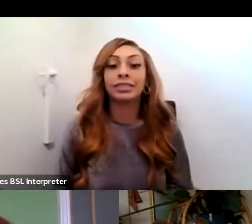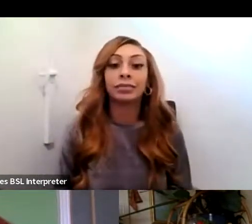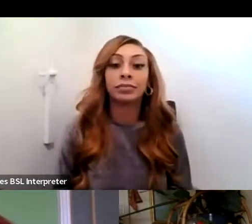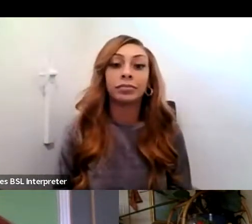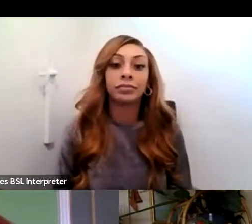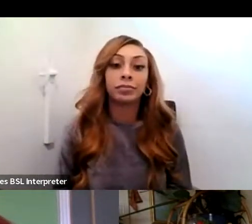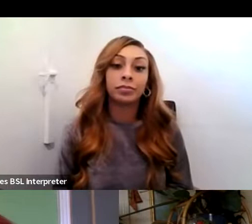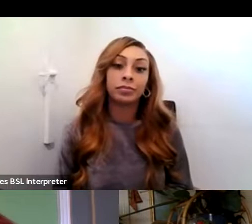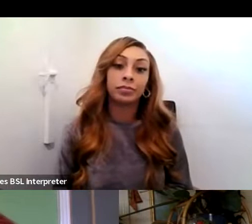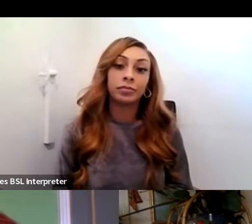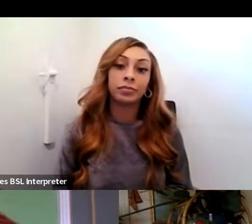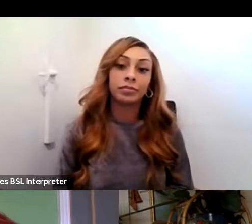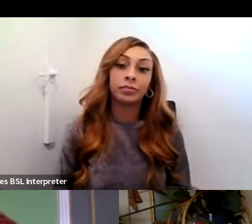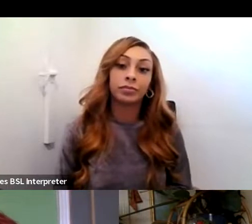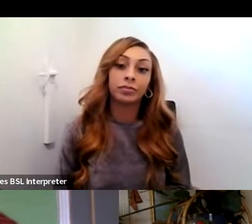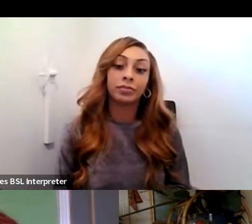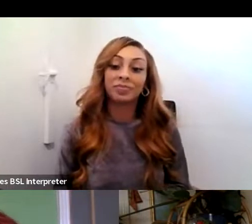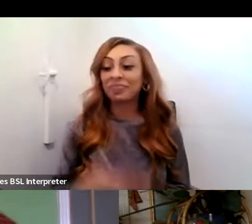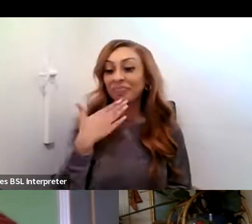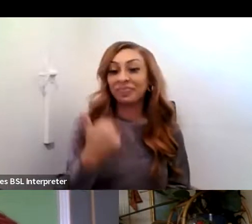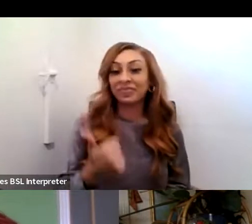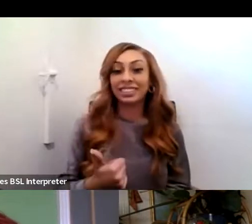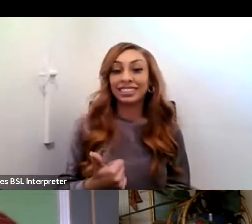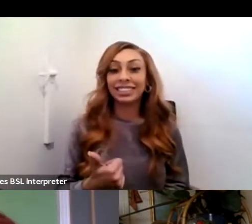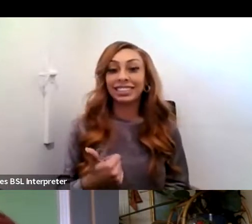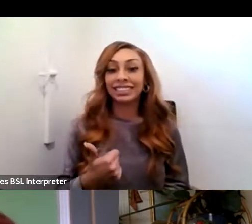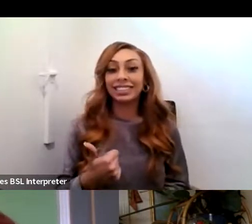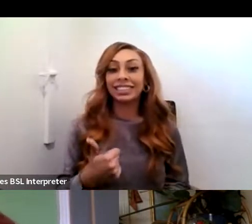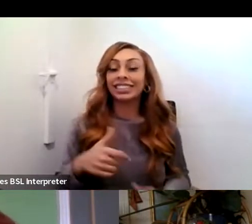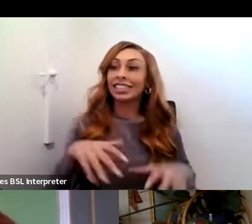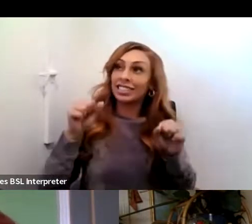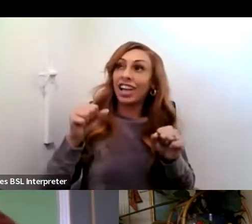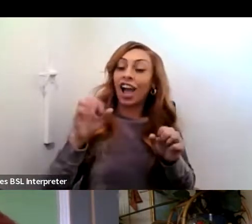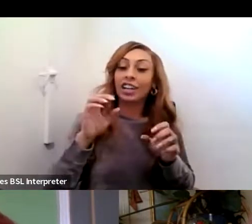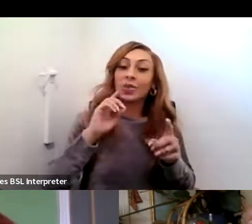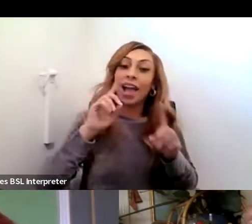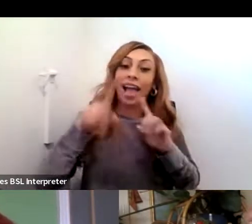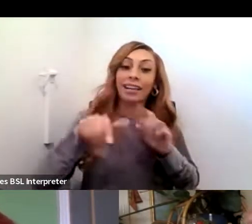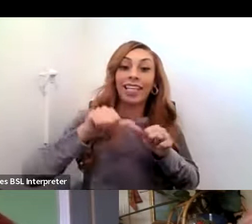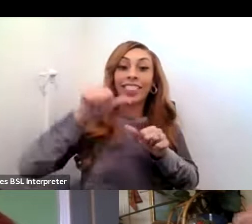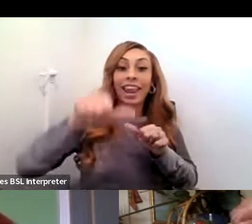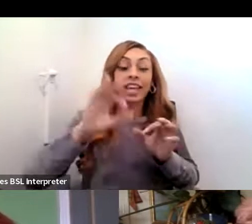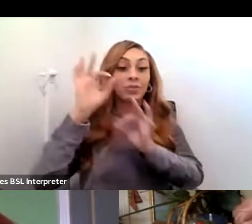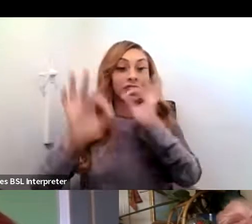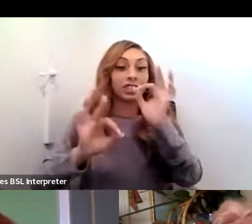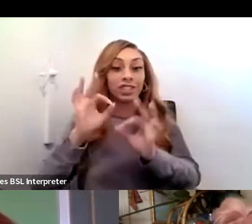Really fantastic, thanks everybody. You have started to answer my next question, which was going to be exactly that,